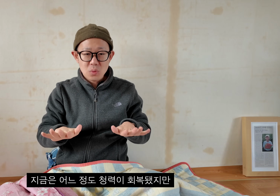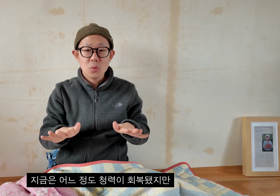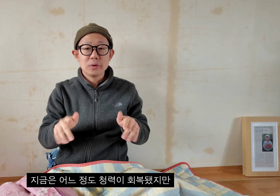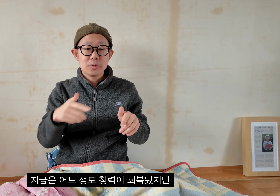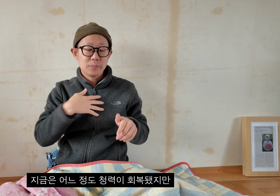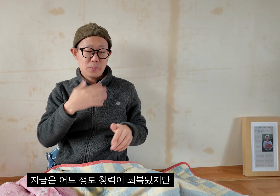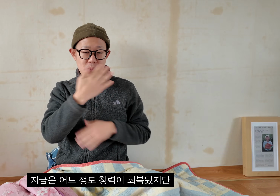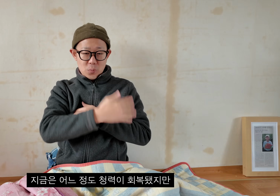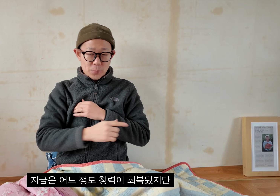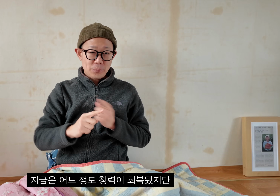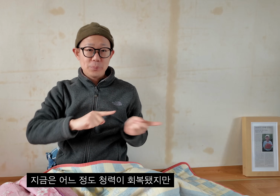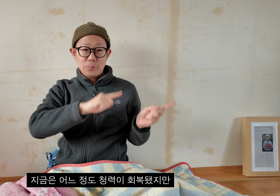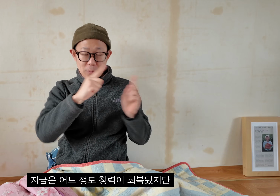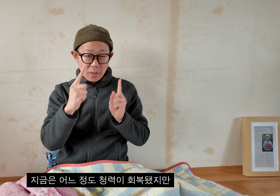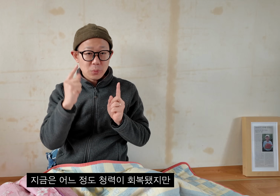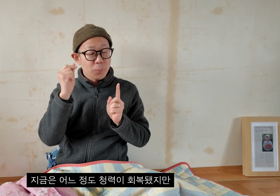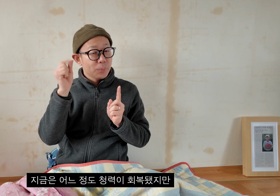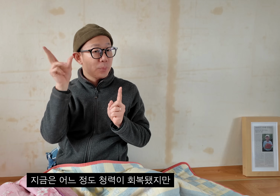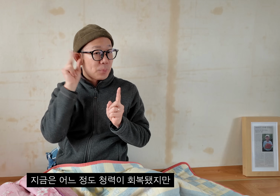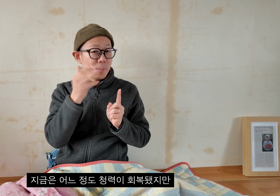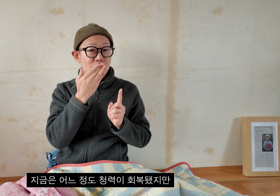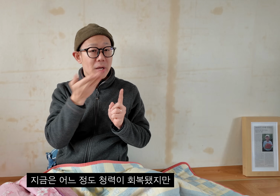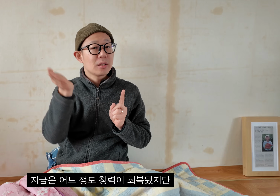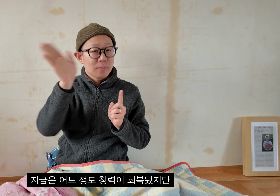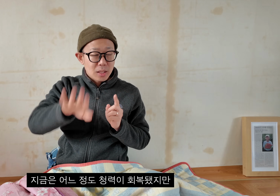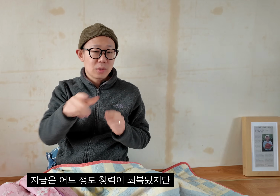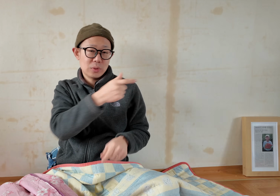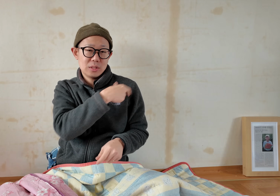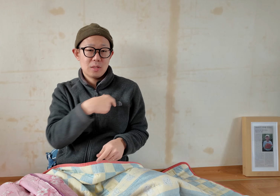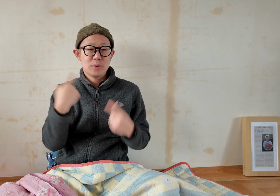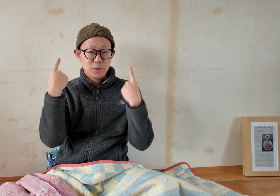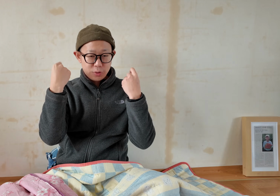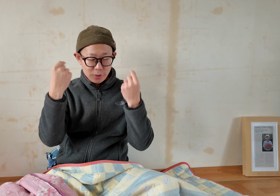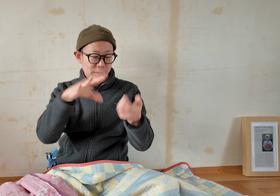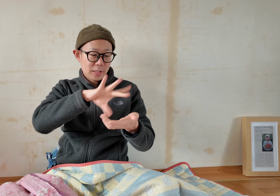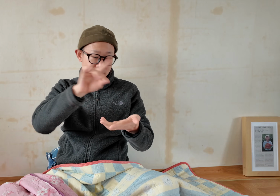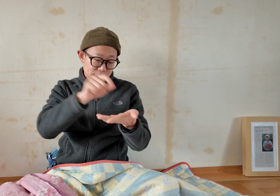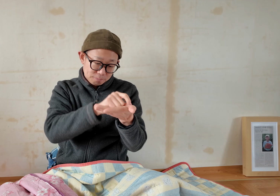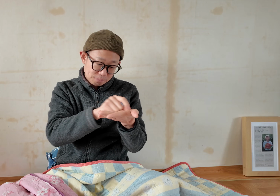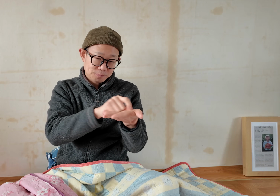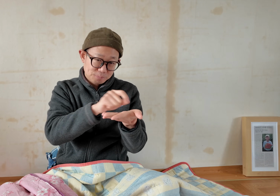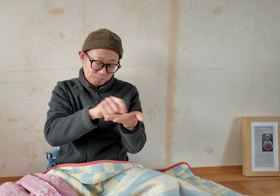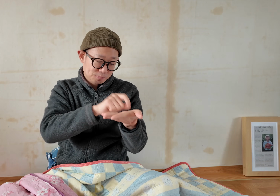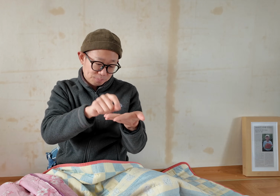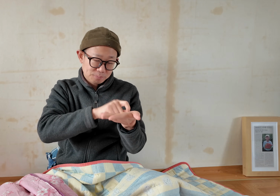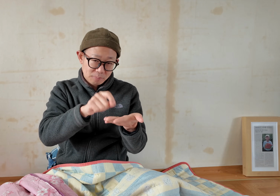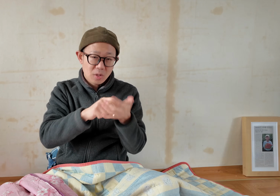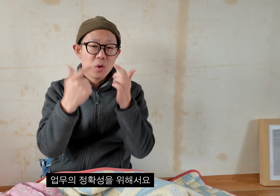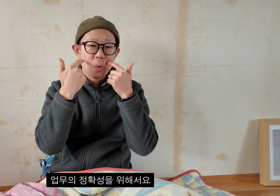Now, even though I regained some hearing, my boss still writes notes.